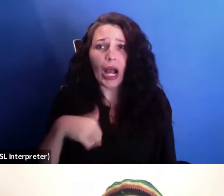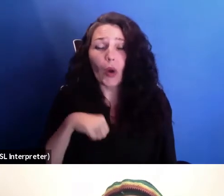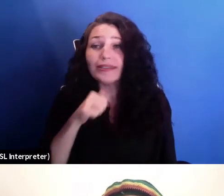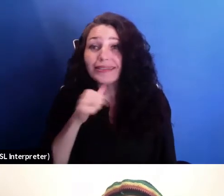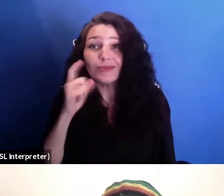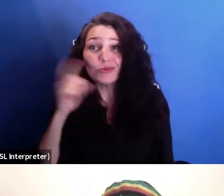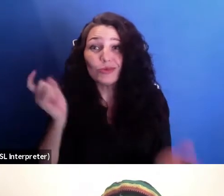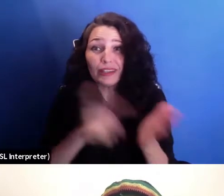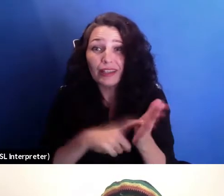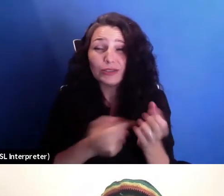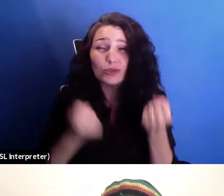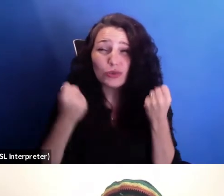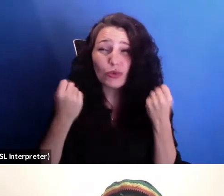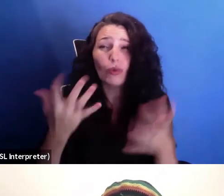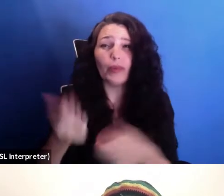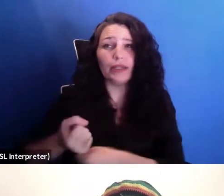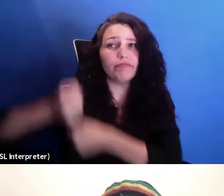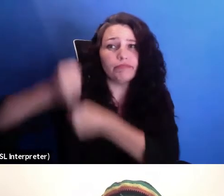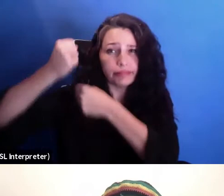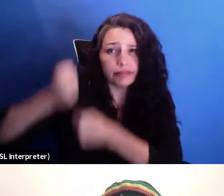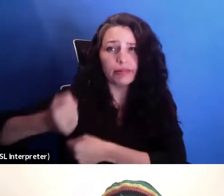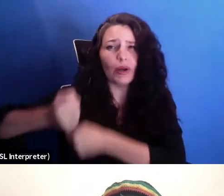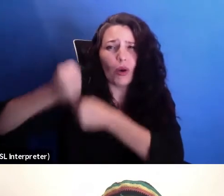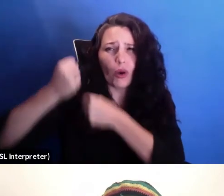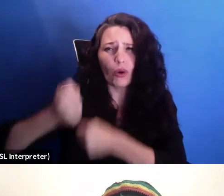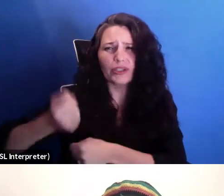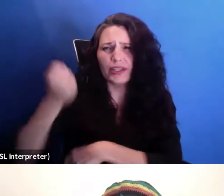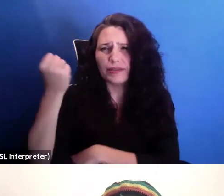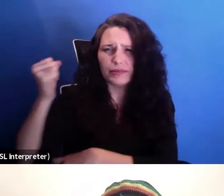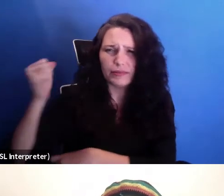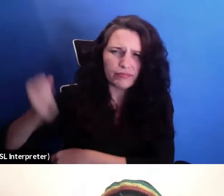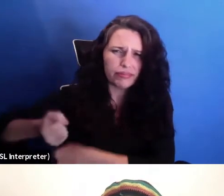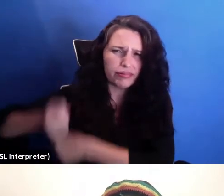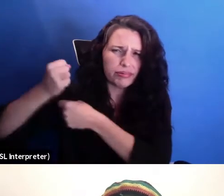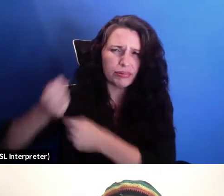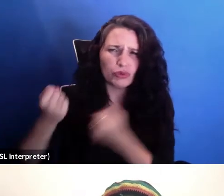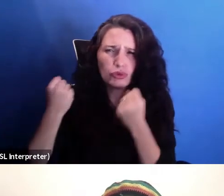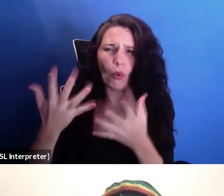like the one on the White House steps, played a part in this.